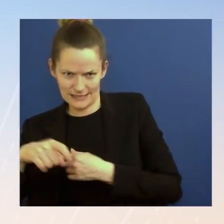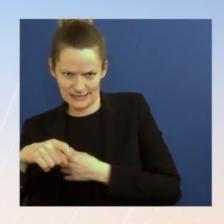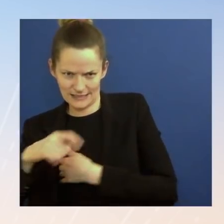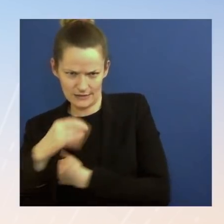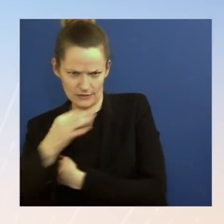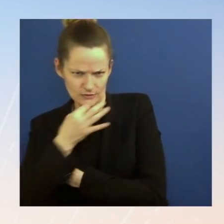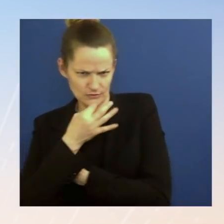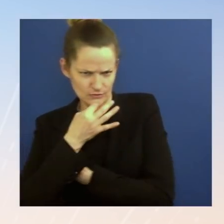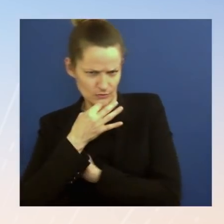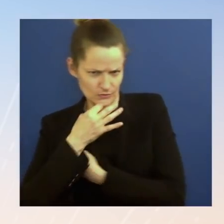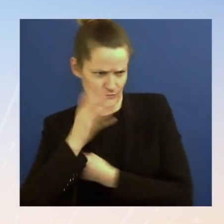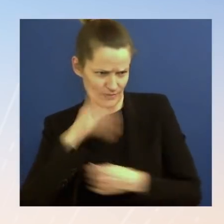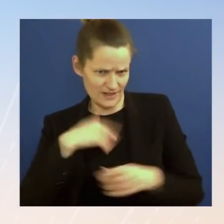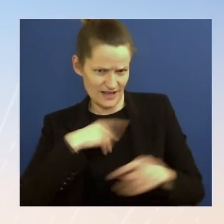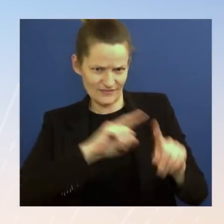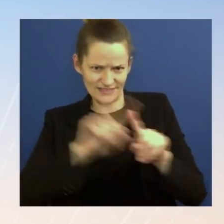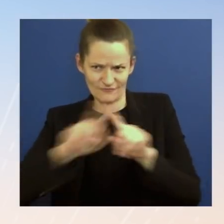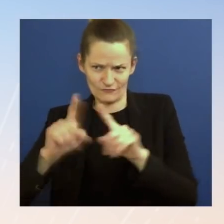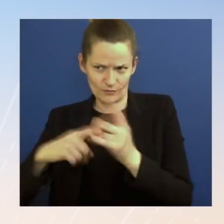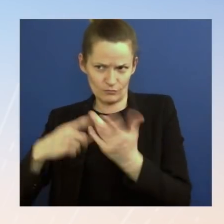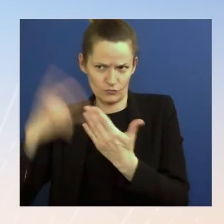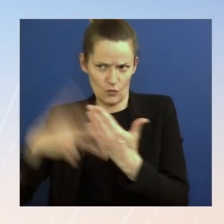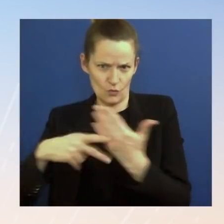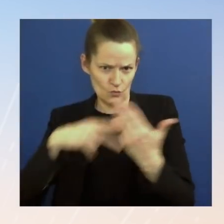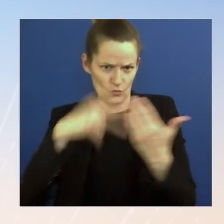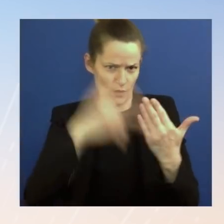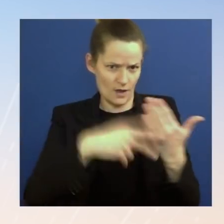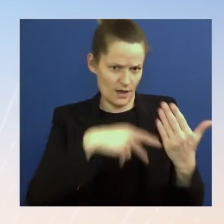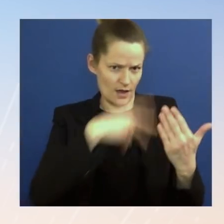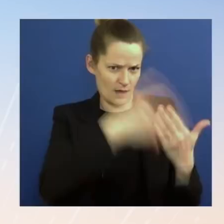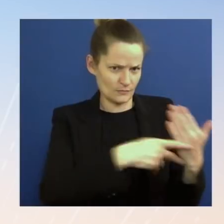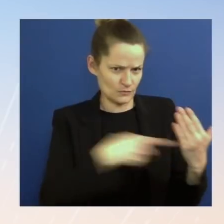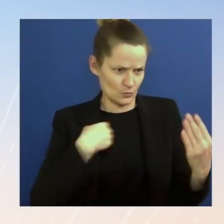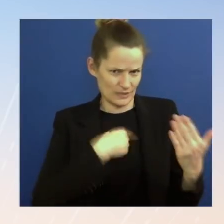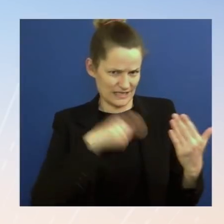that have been pivotal to people across this country, especially people who are uninsured,